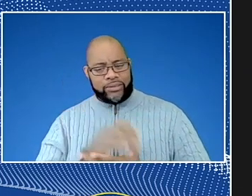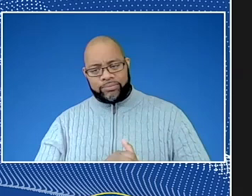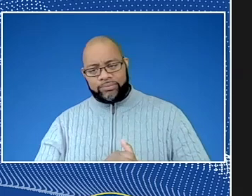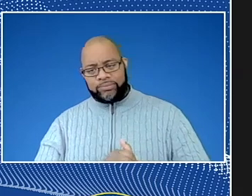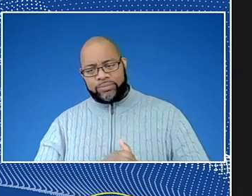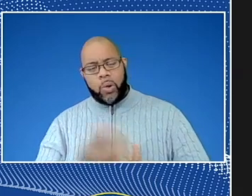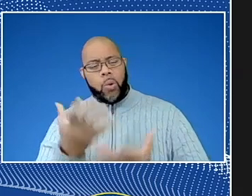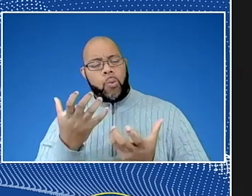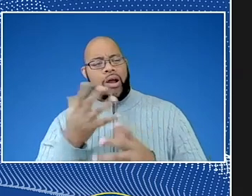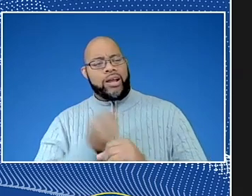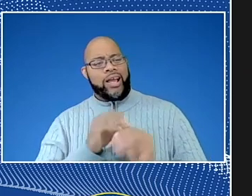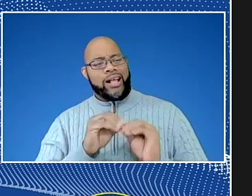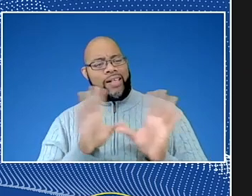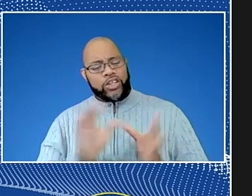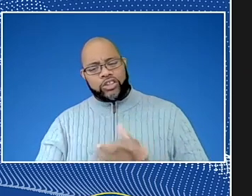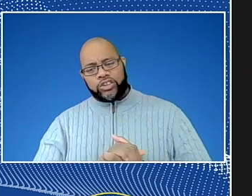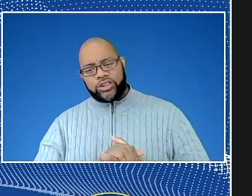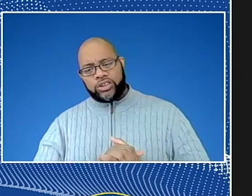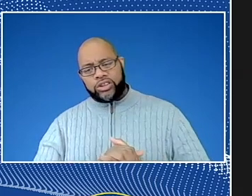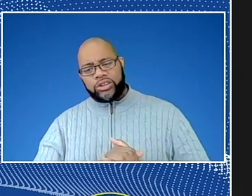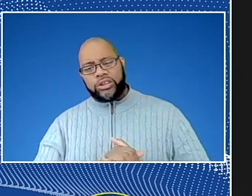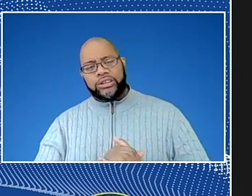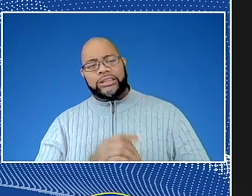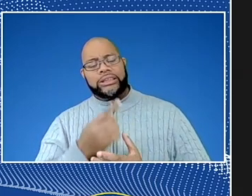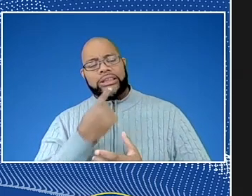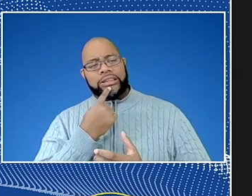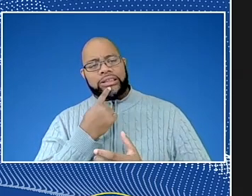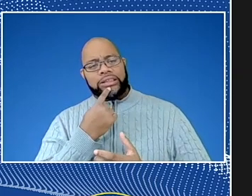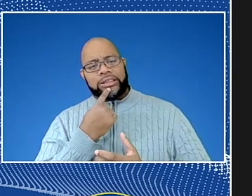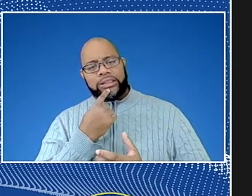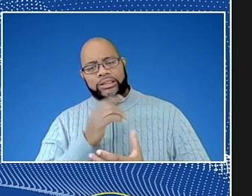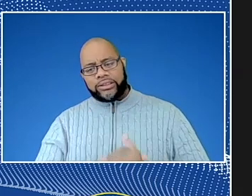clarification when it says- or as it's